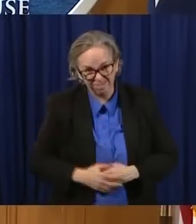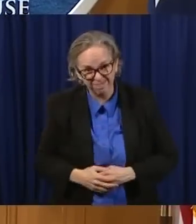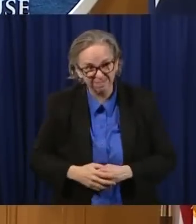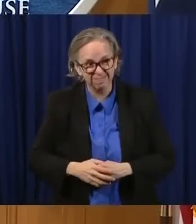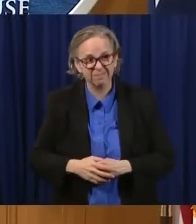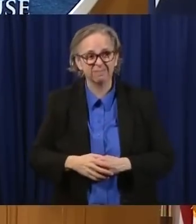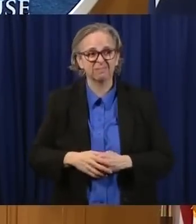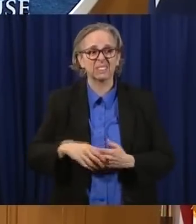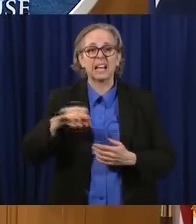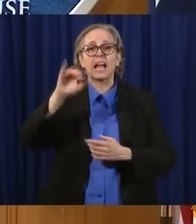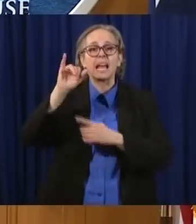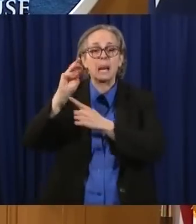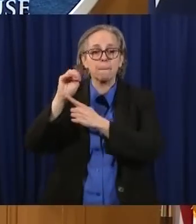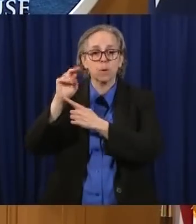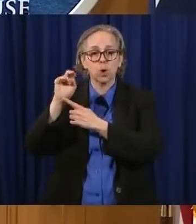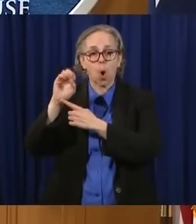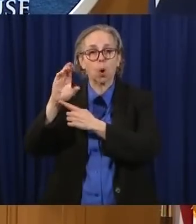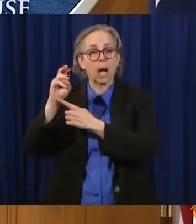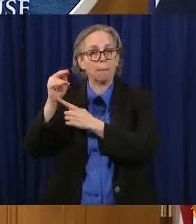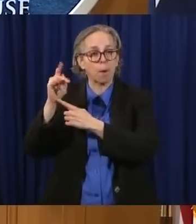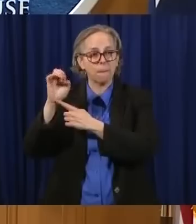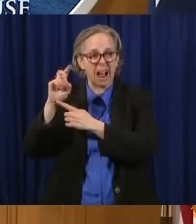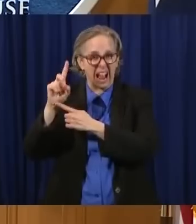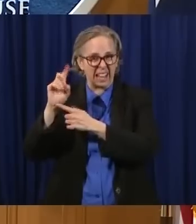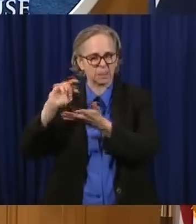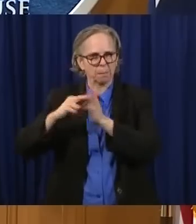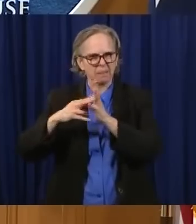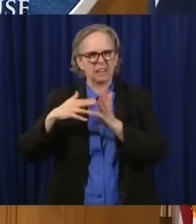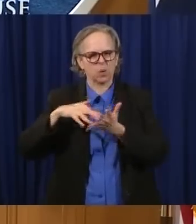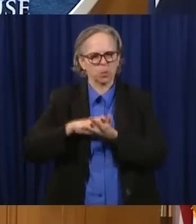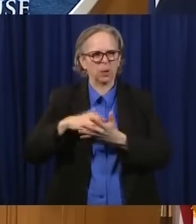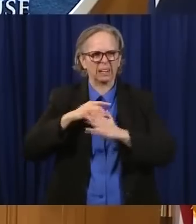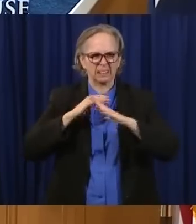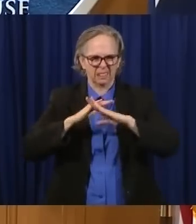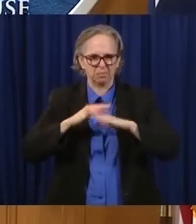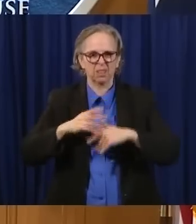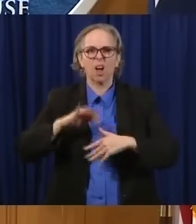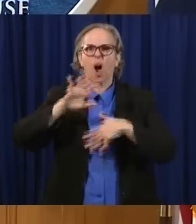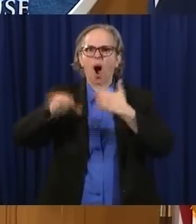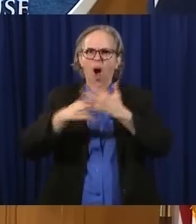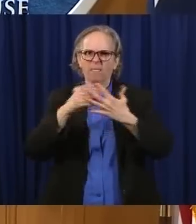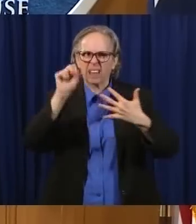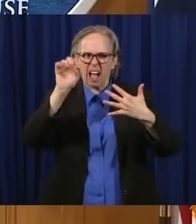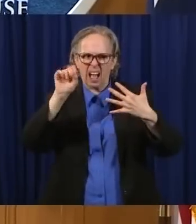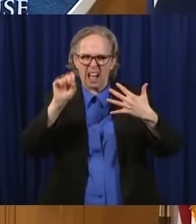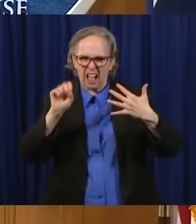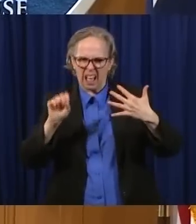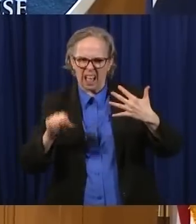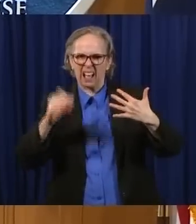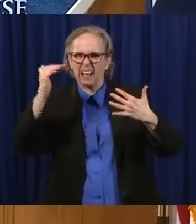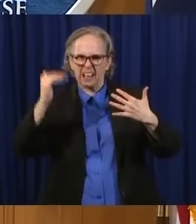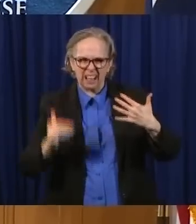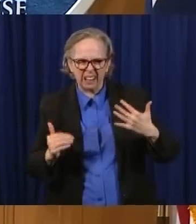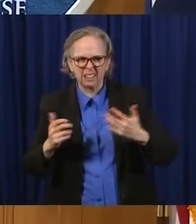SO WE HAVE A SLIDE THAT SHOWS THE PEOPLE WHO ARE MOST AT